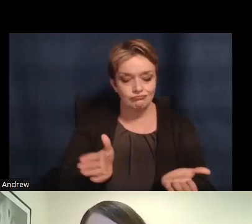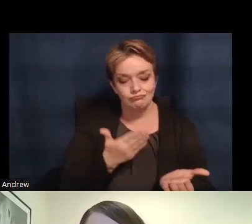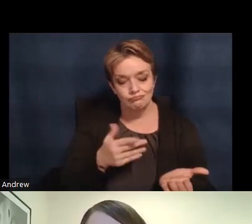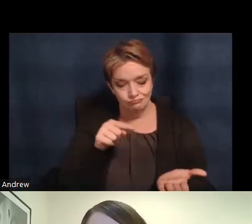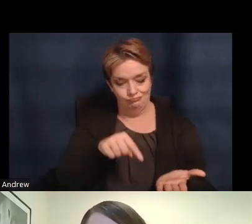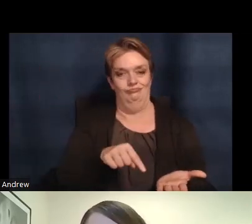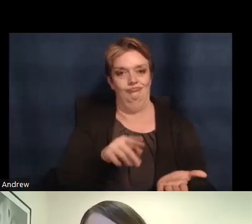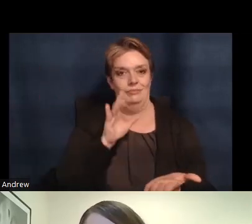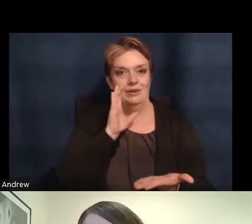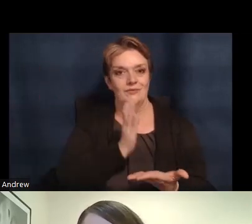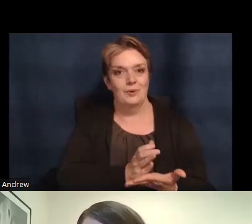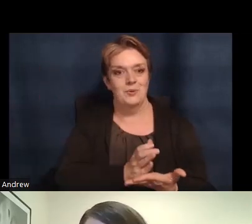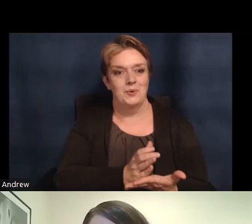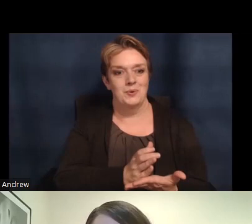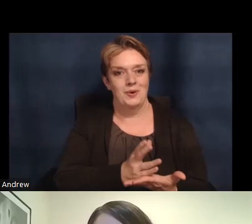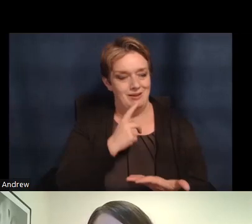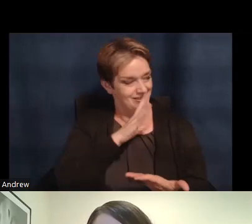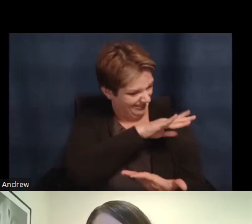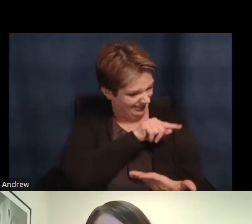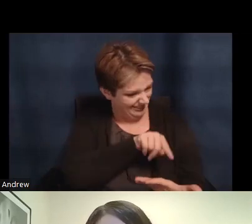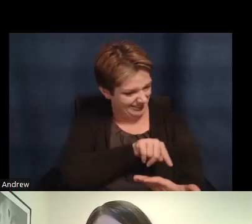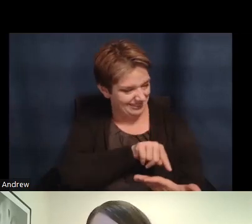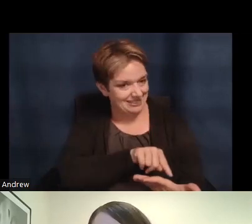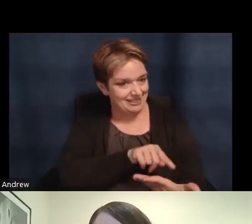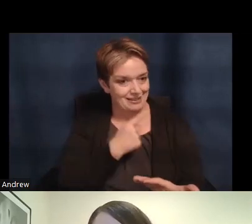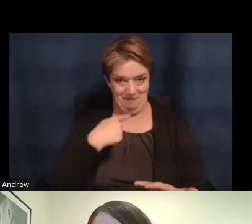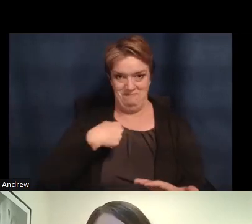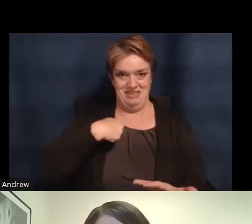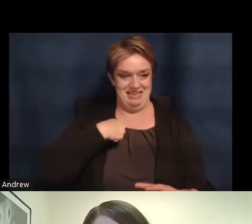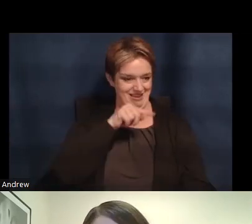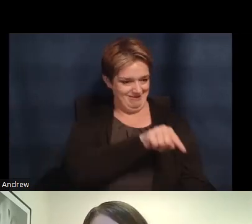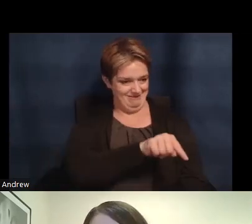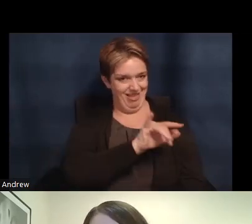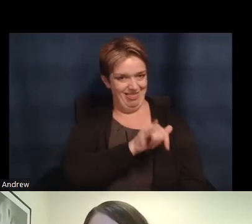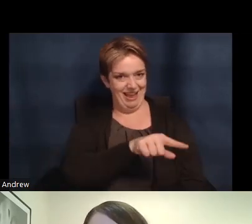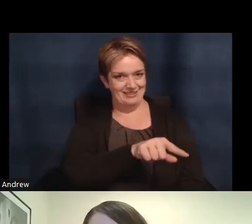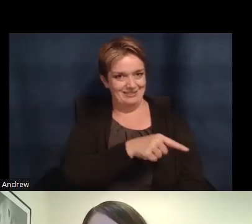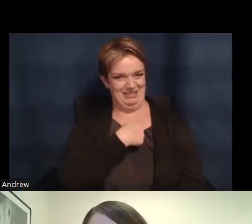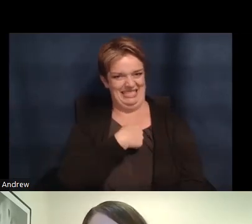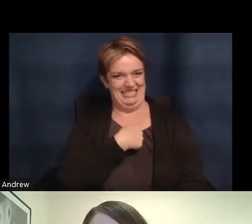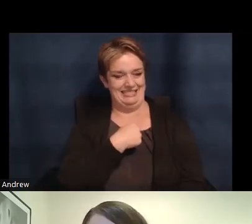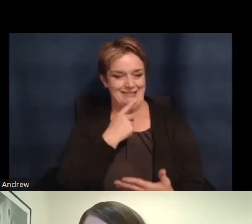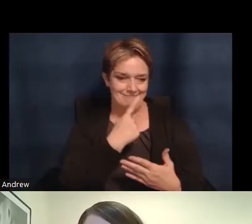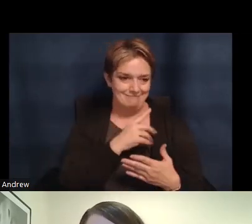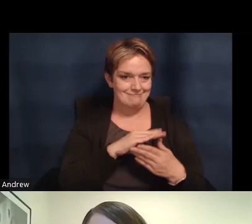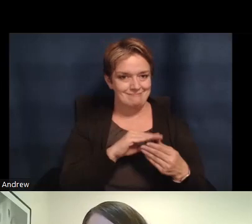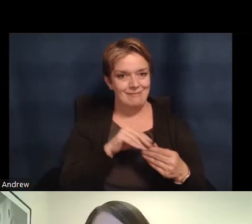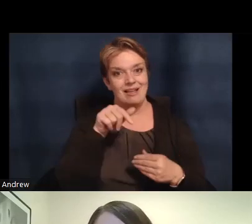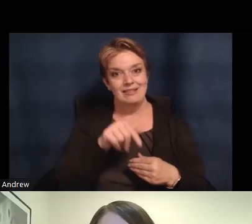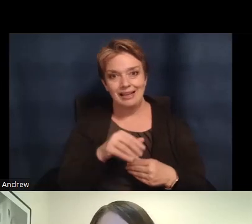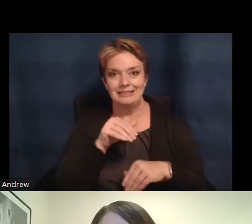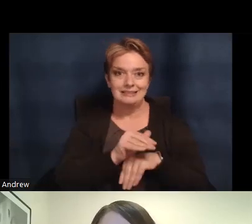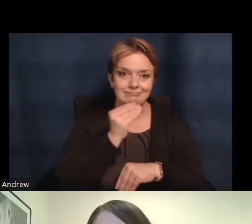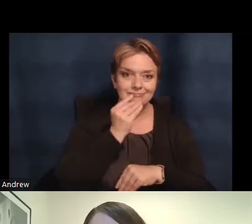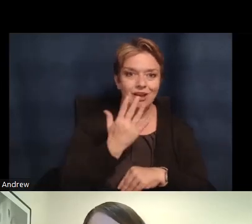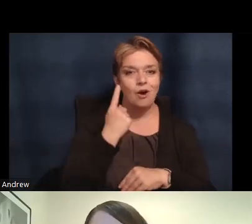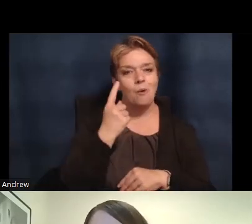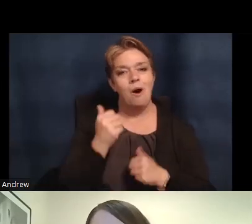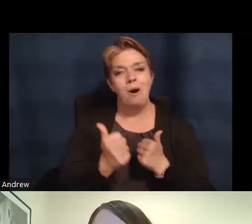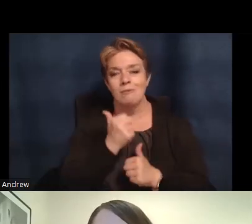and when he showed me the photo, he pointed himself out and said, "That's me right there. This dinner was one of the most exciting nights."